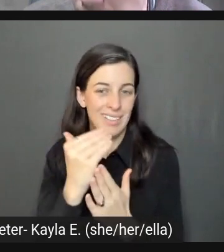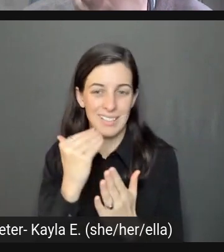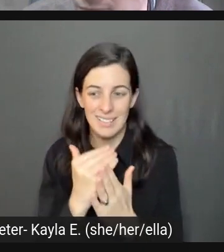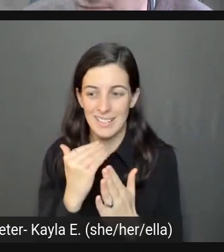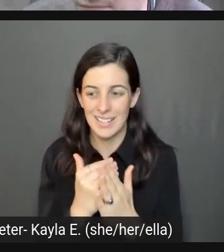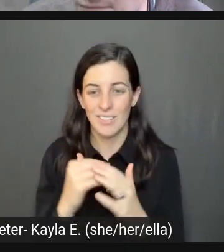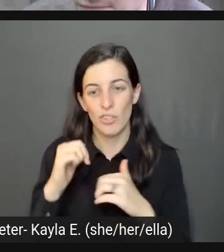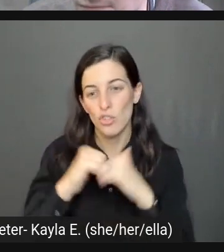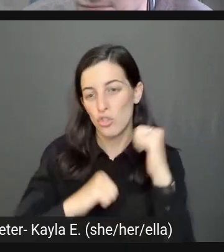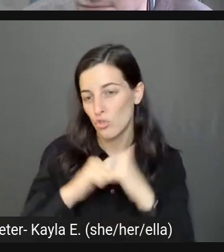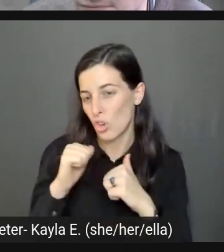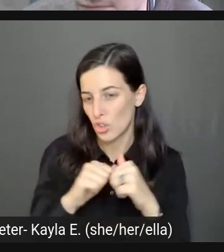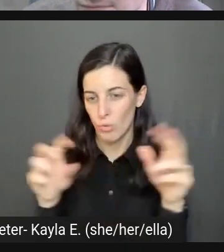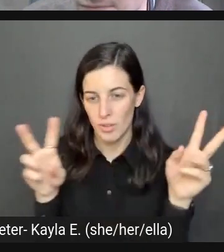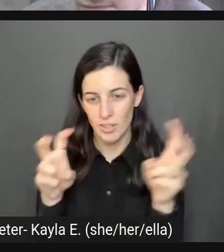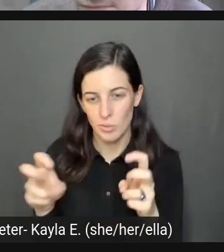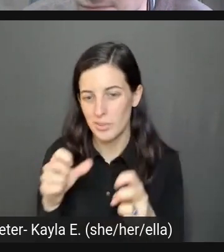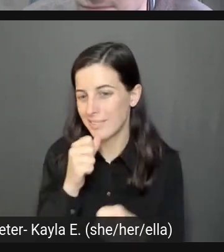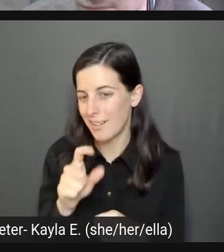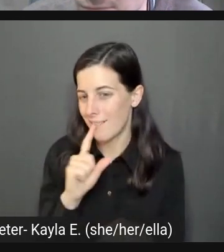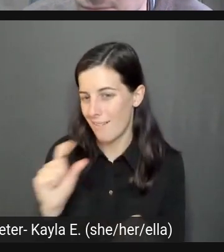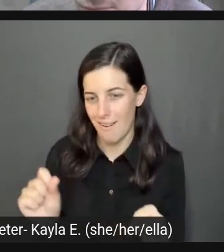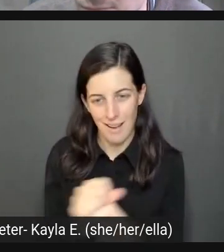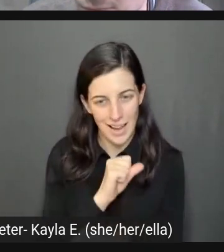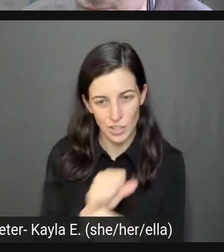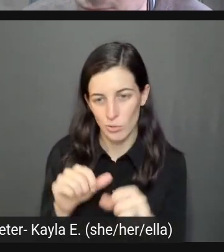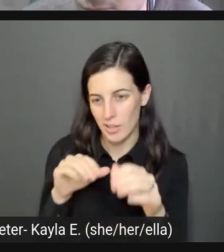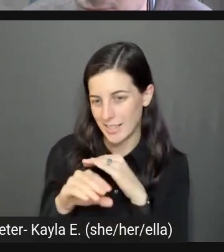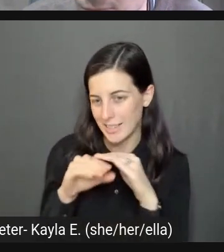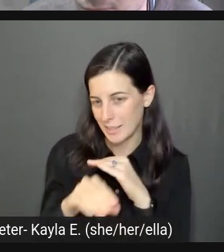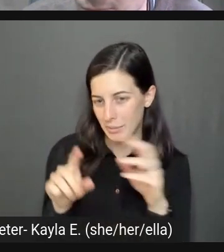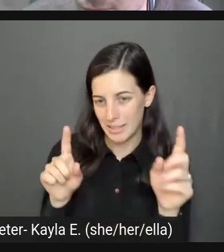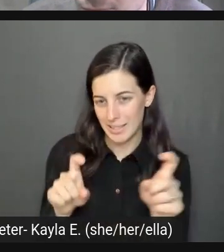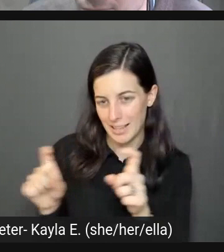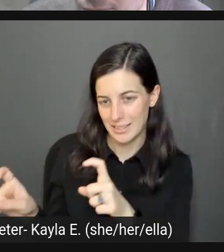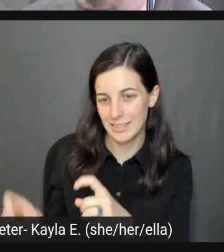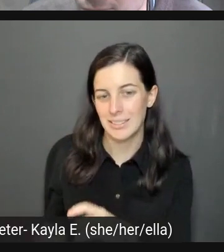This is not the actual accessibility test of the website.